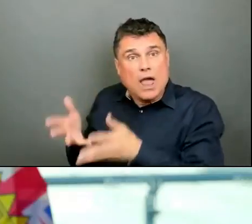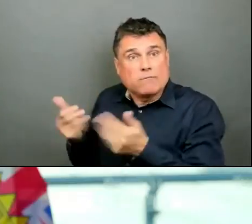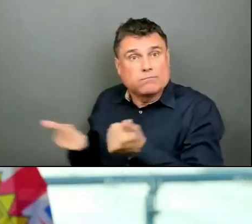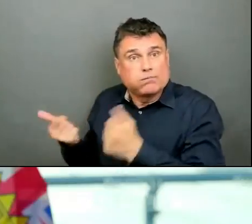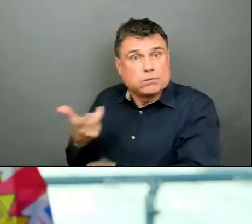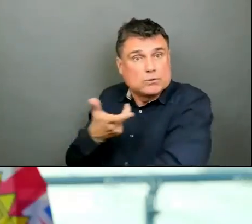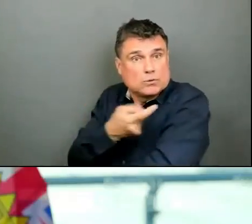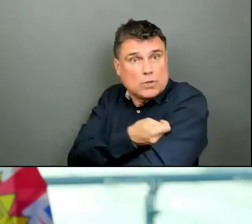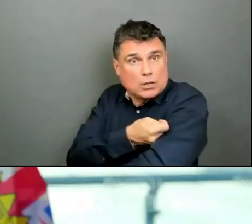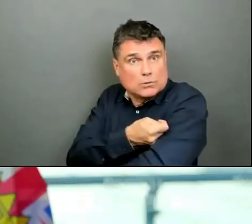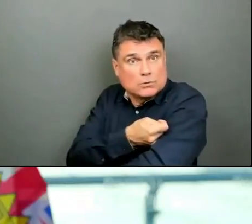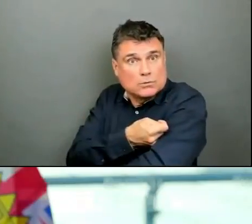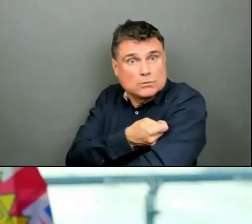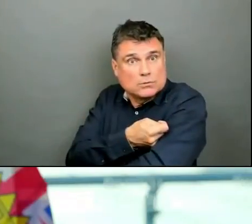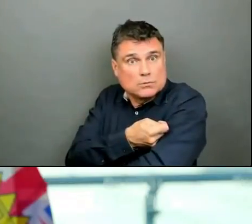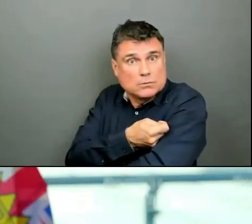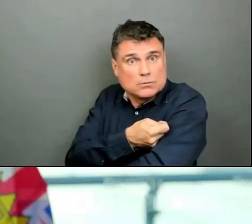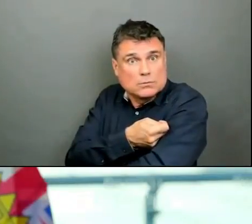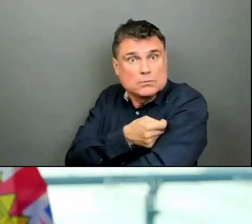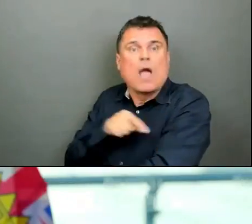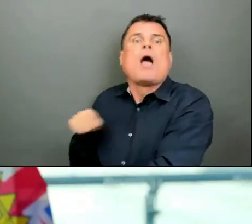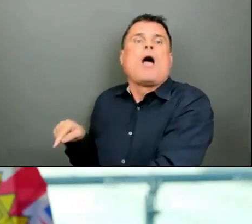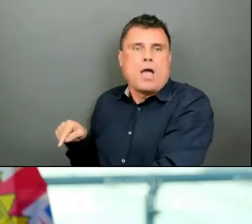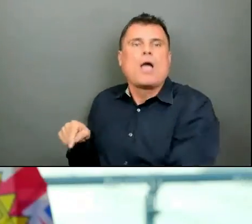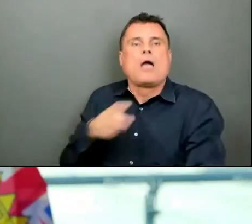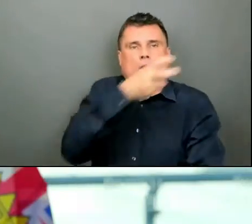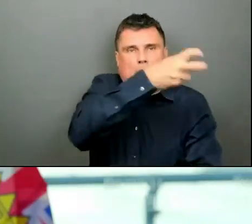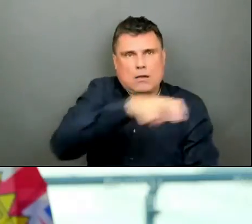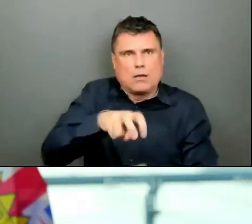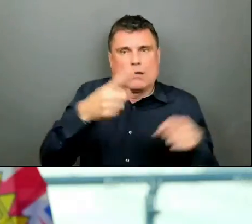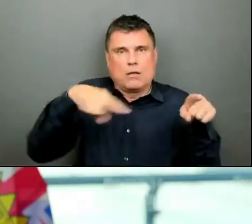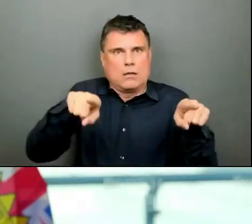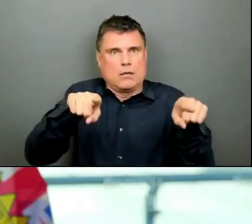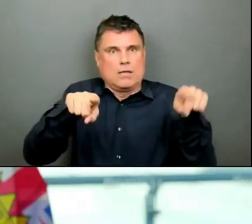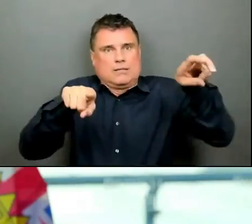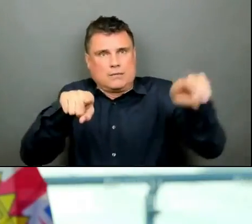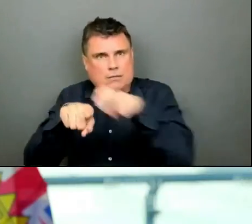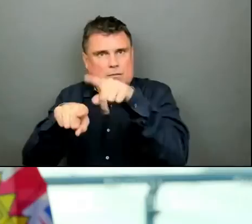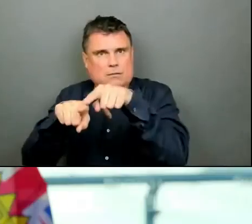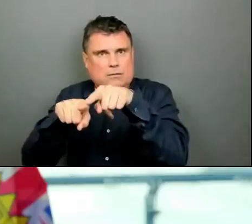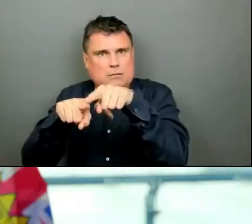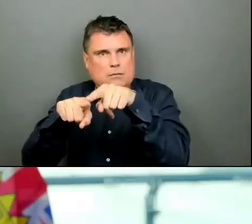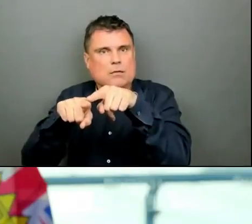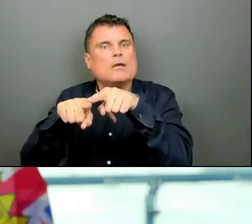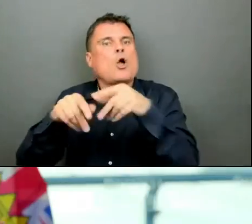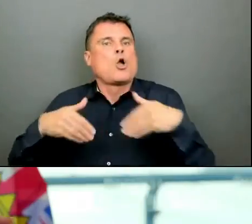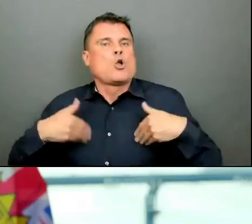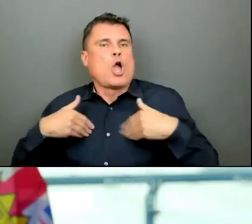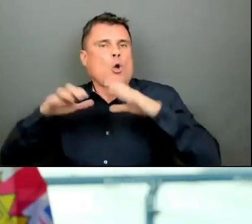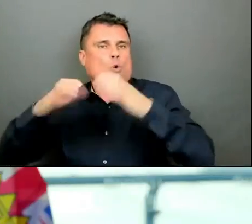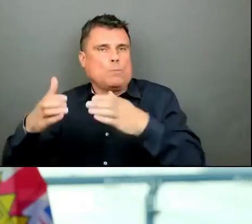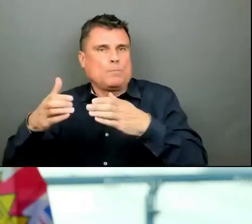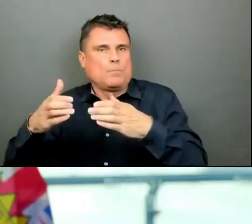towards our worker program, we put that in to the age based program at the slightly younger age, but still the